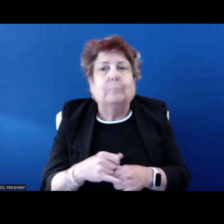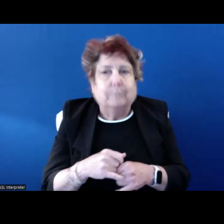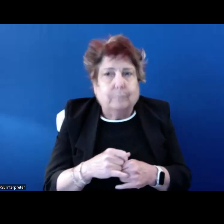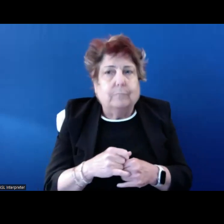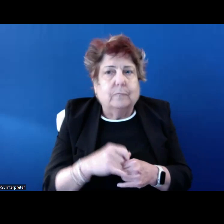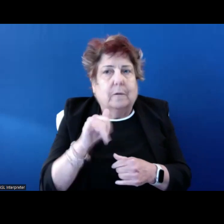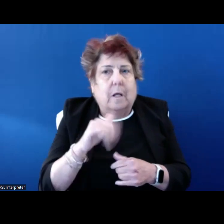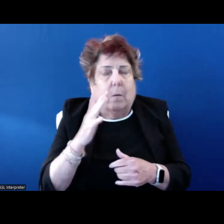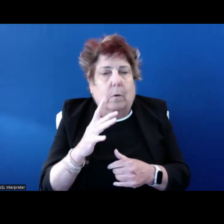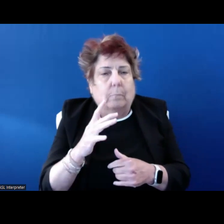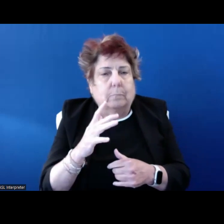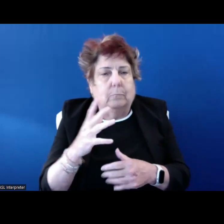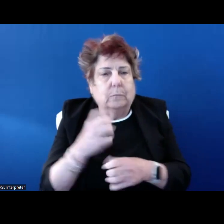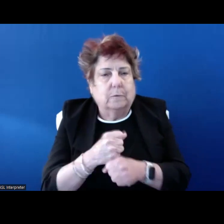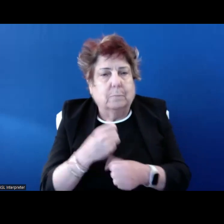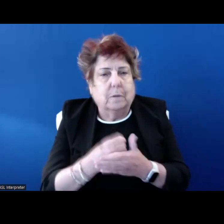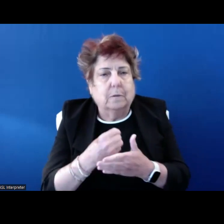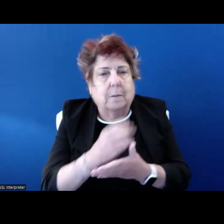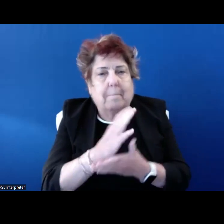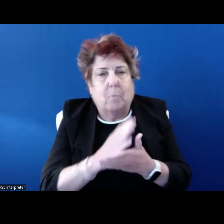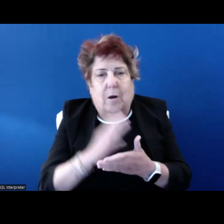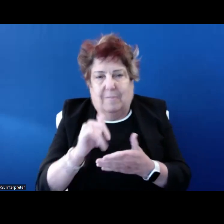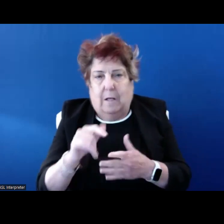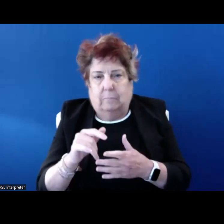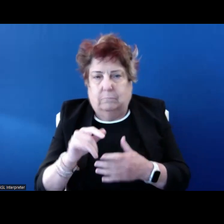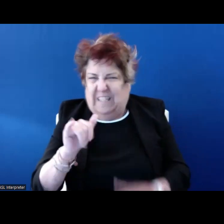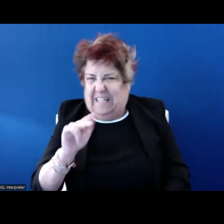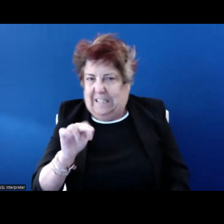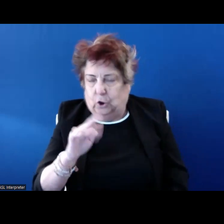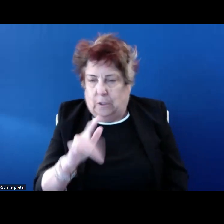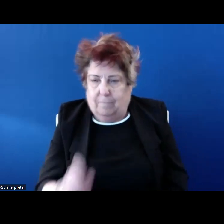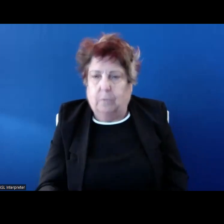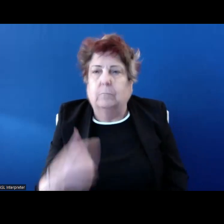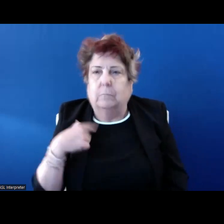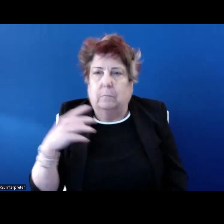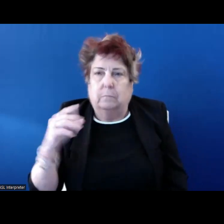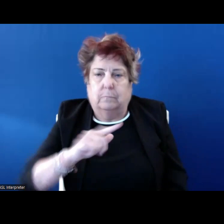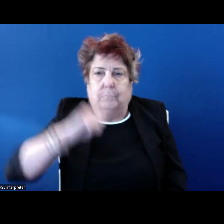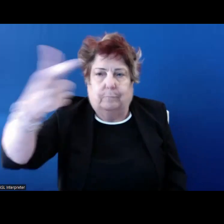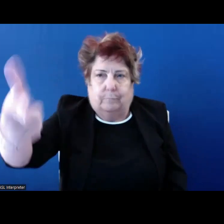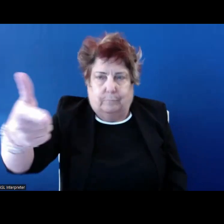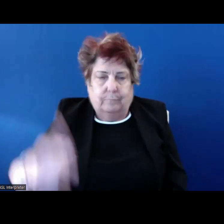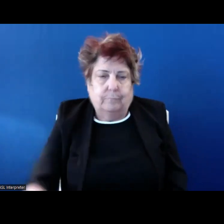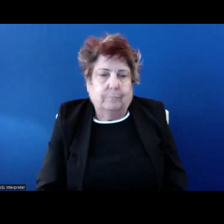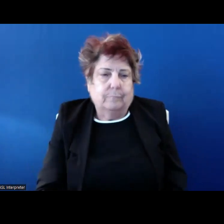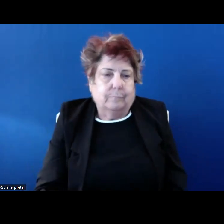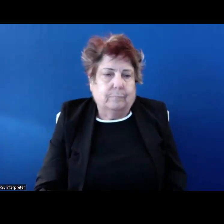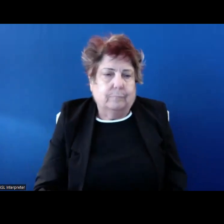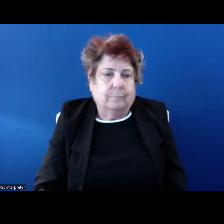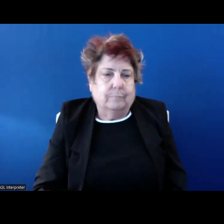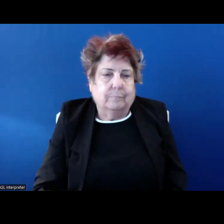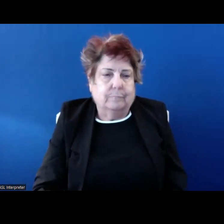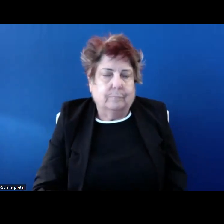So we have a question of,